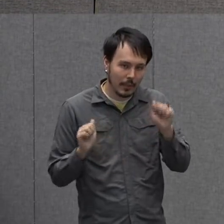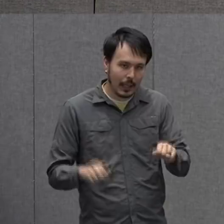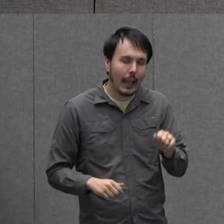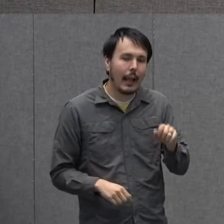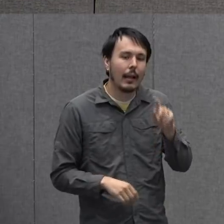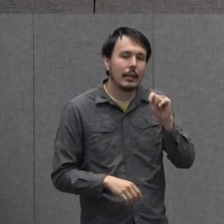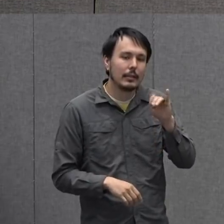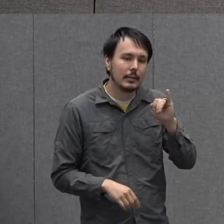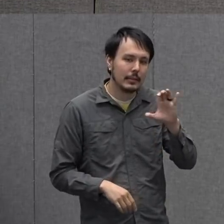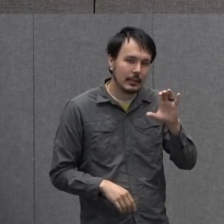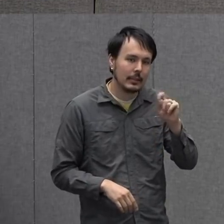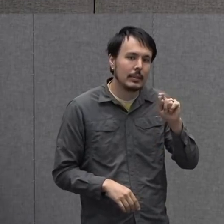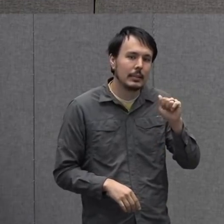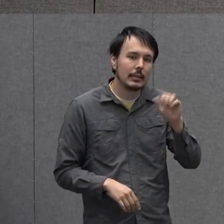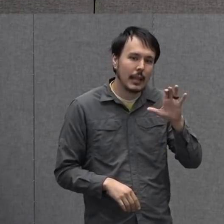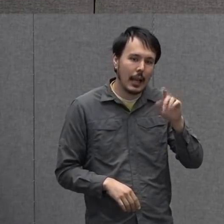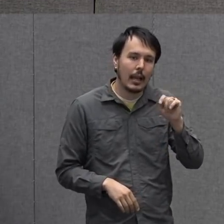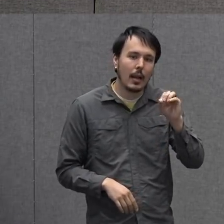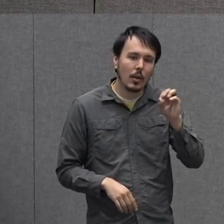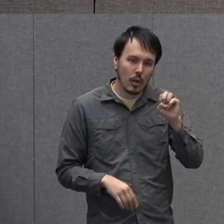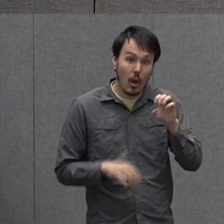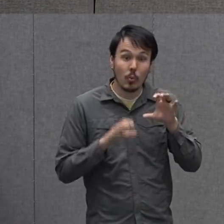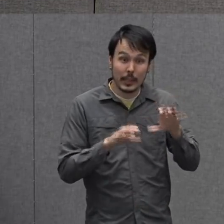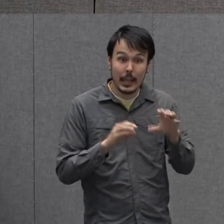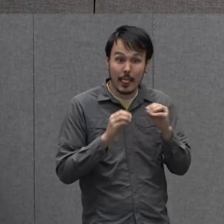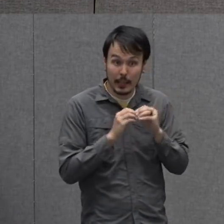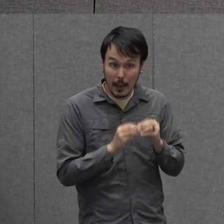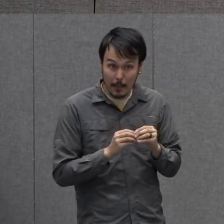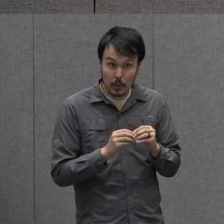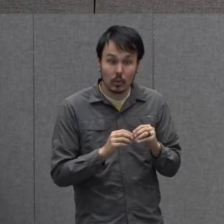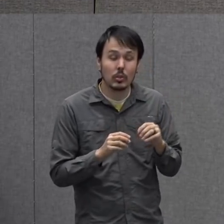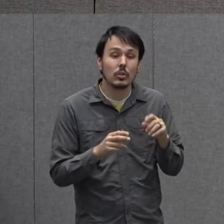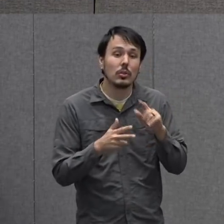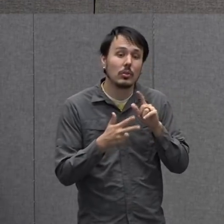We did the number tic-tac-toe, and then we did the three equations in the row.